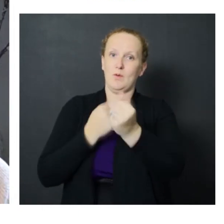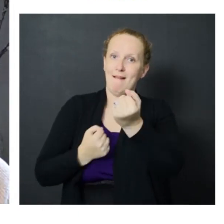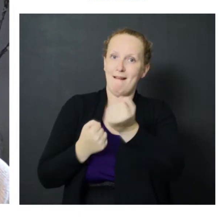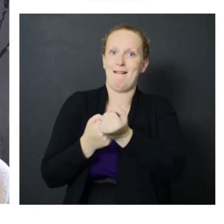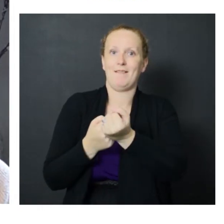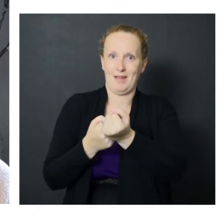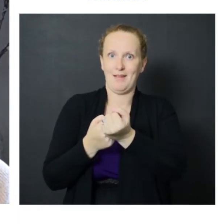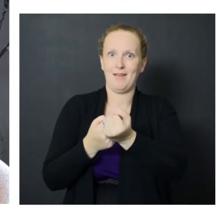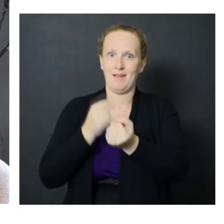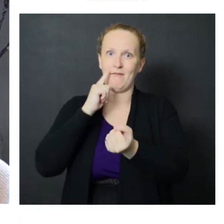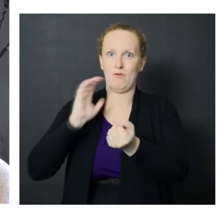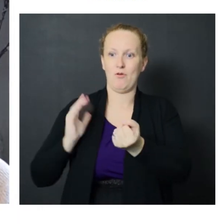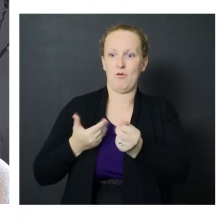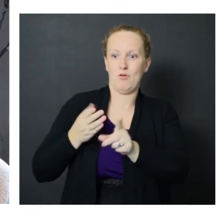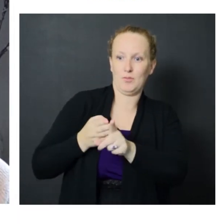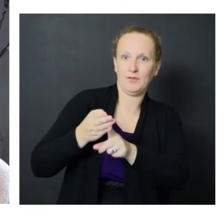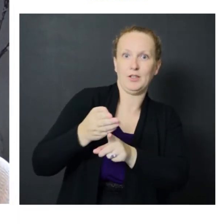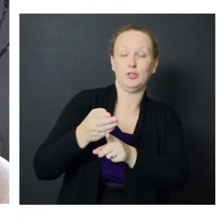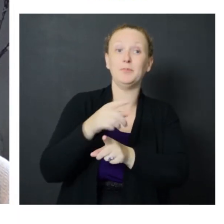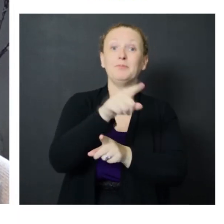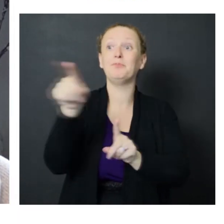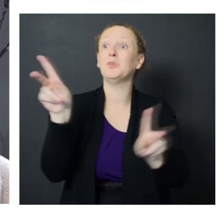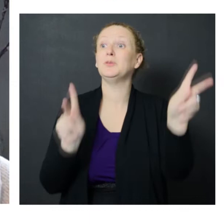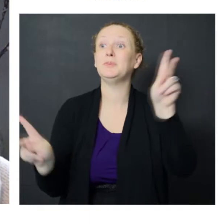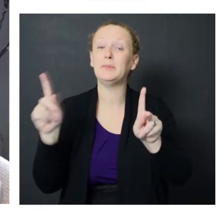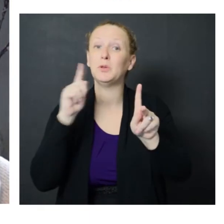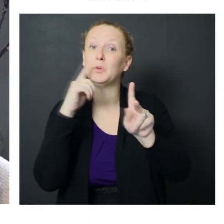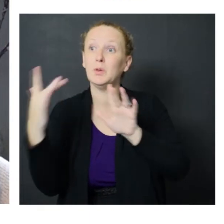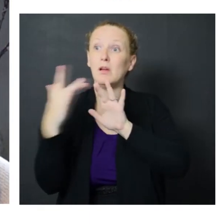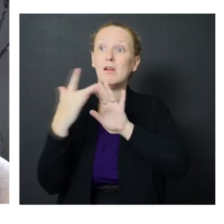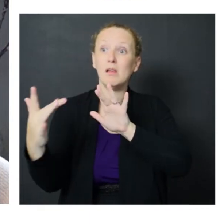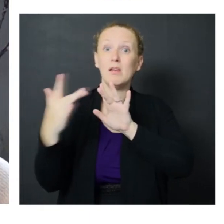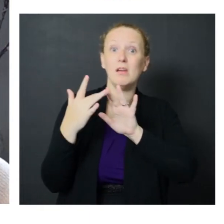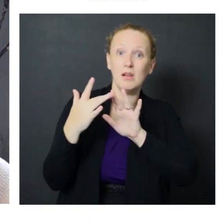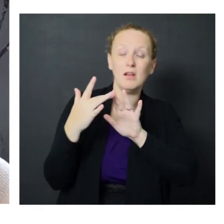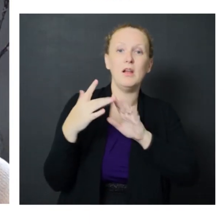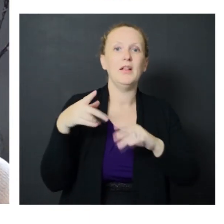who reached out to us with, ah, they helped to advocate for the use of personal